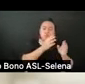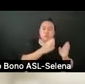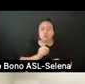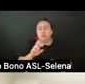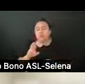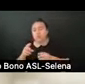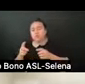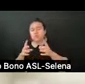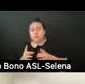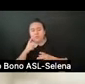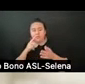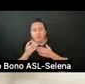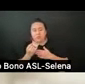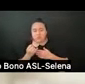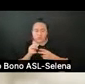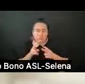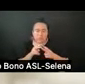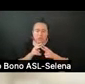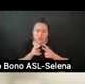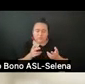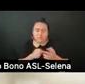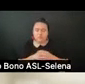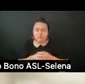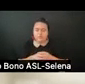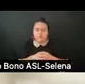project. It can't be an executive producer.